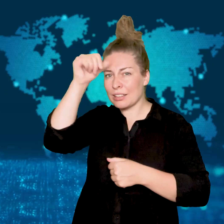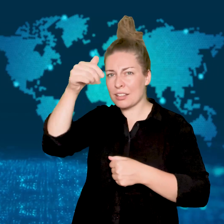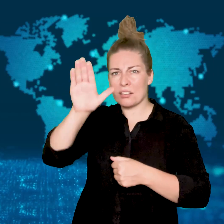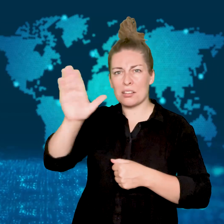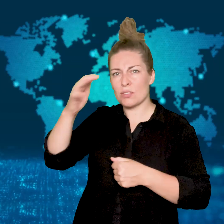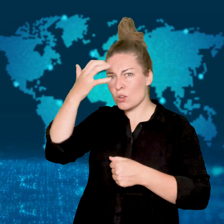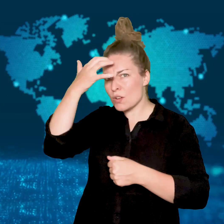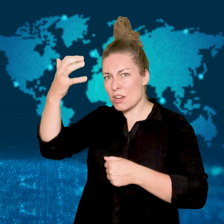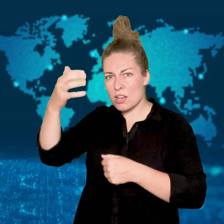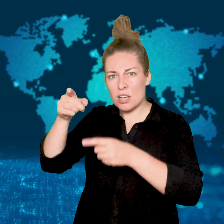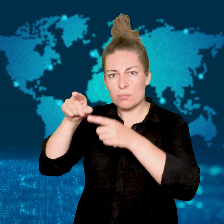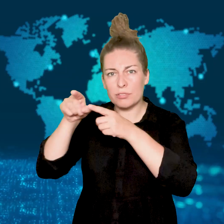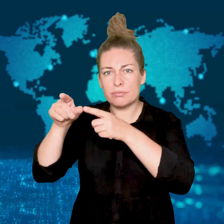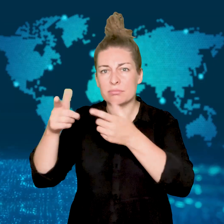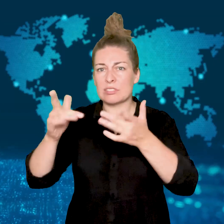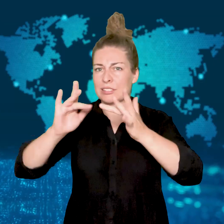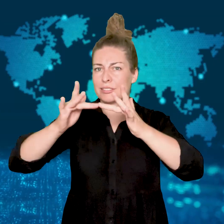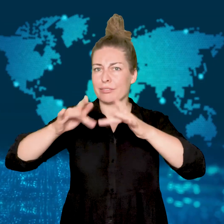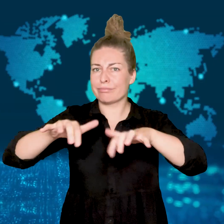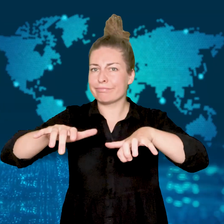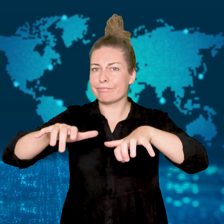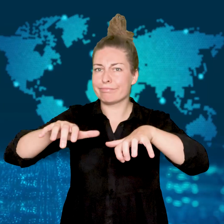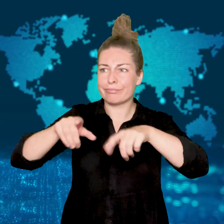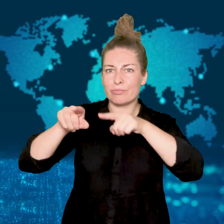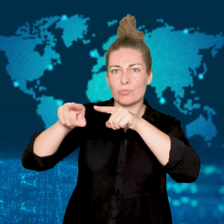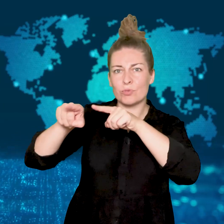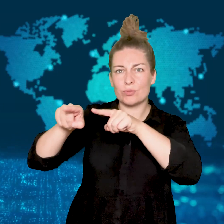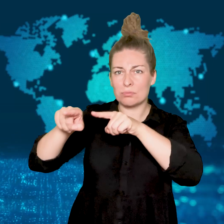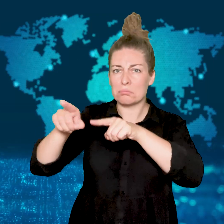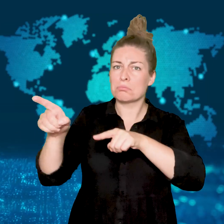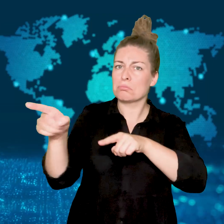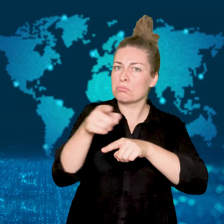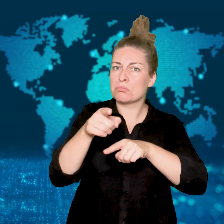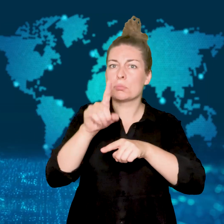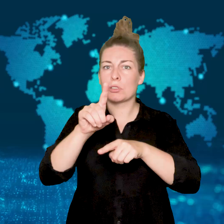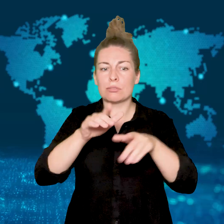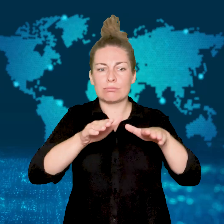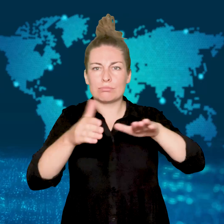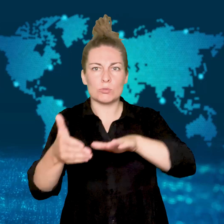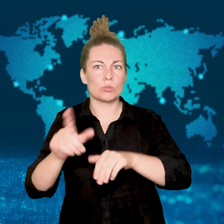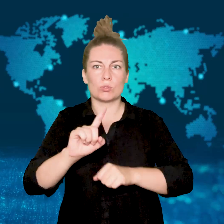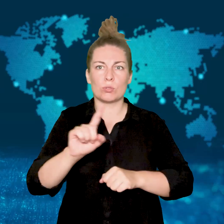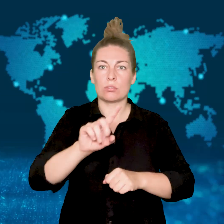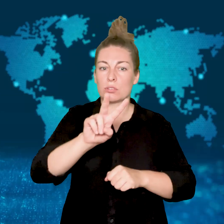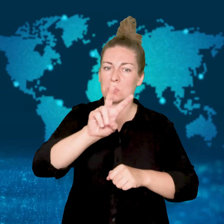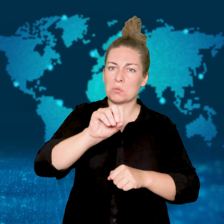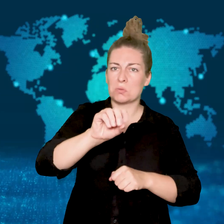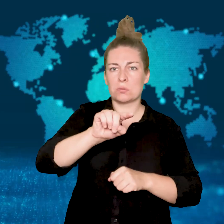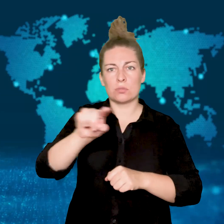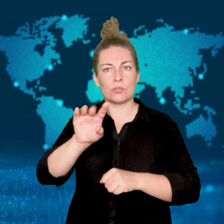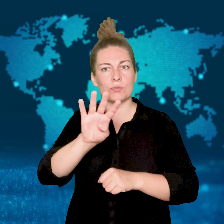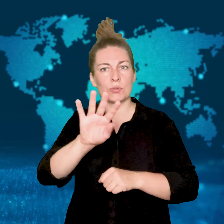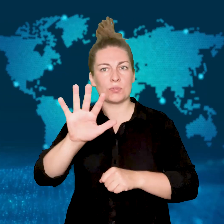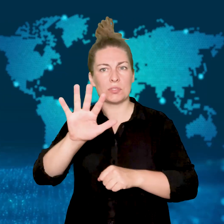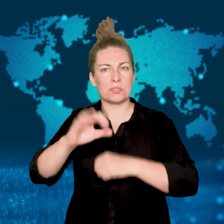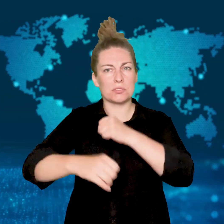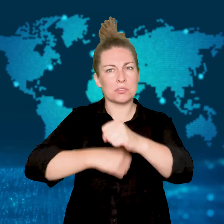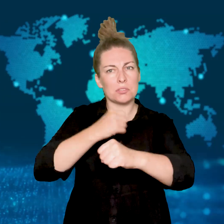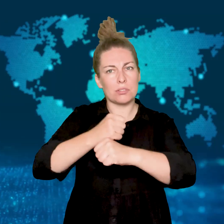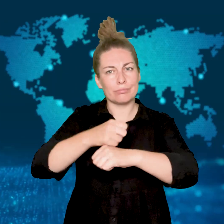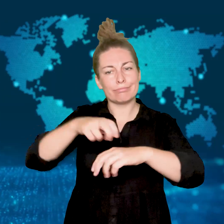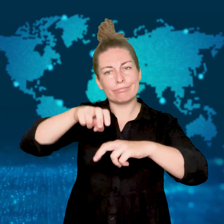Some of them are serving prison sentences of 20 to 45 years for